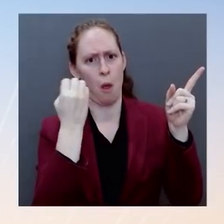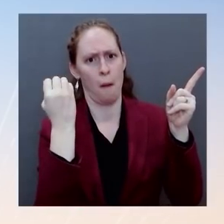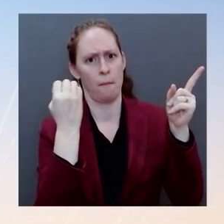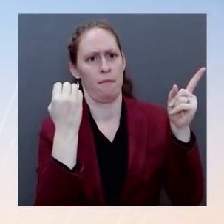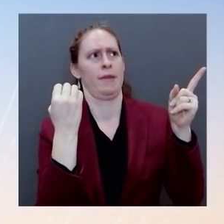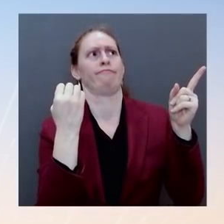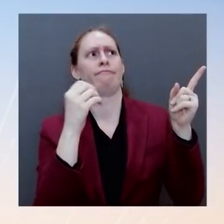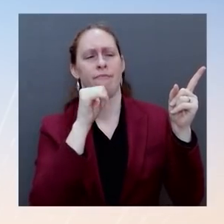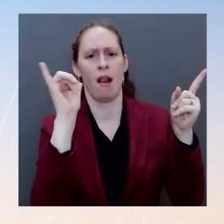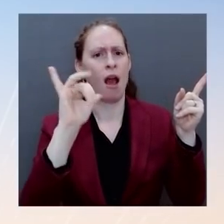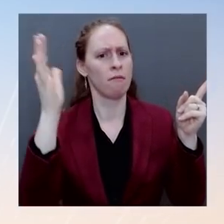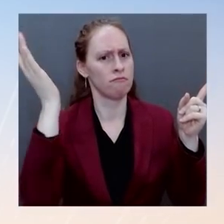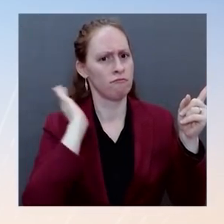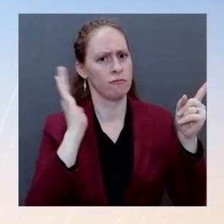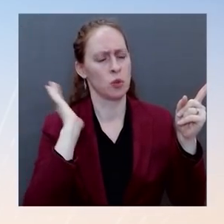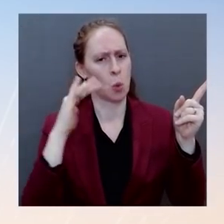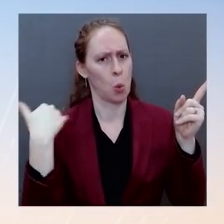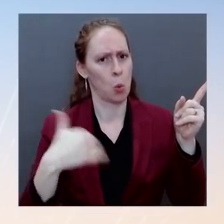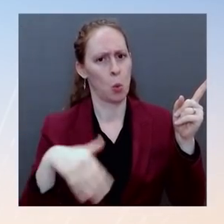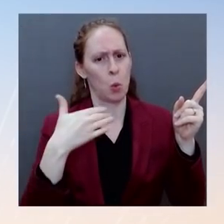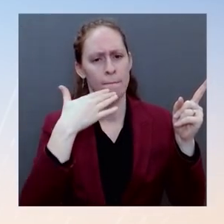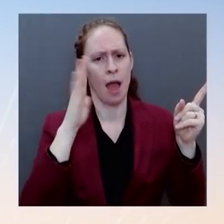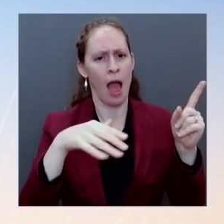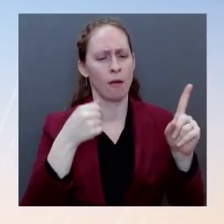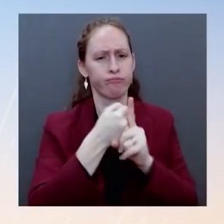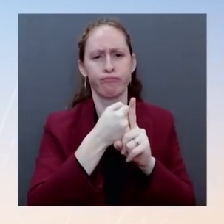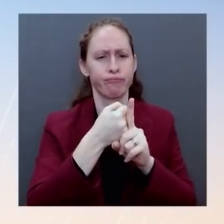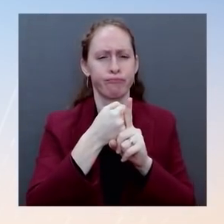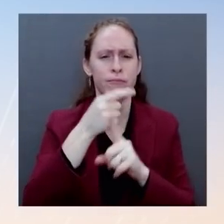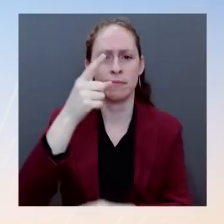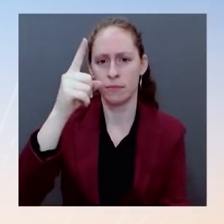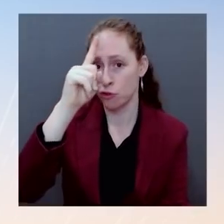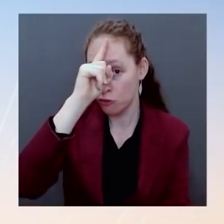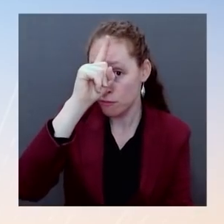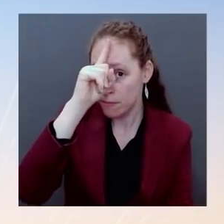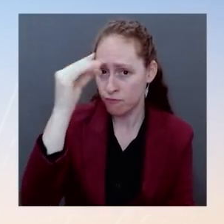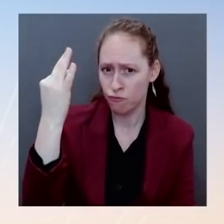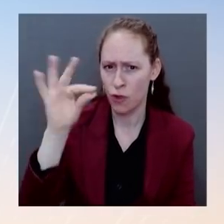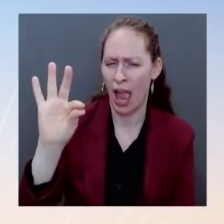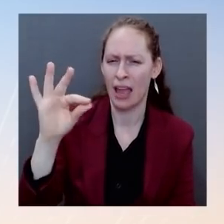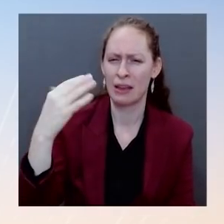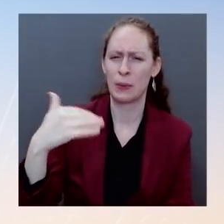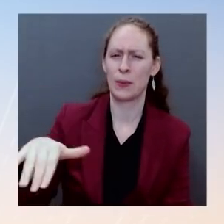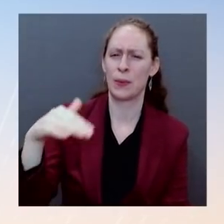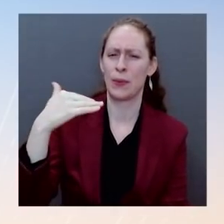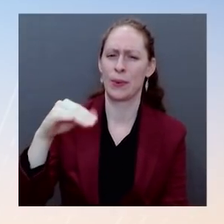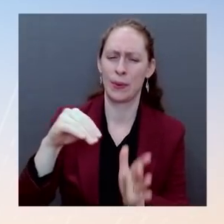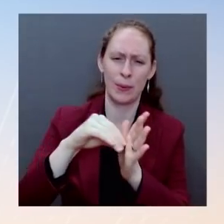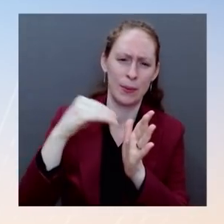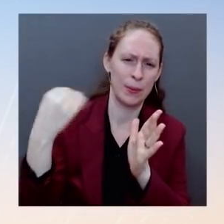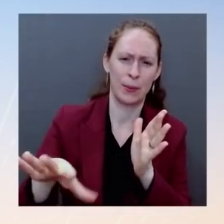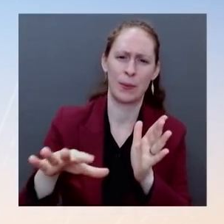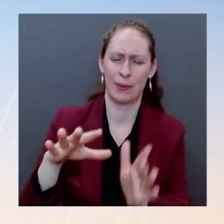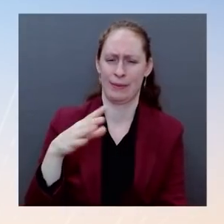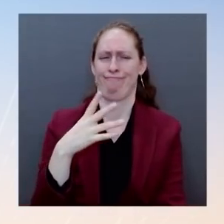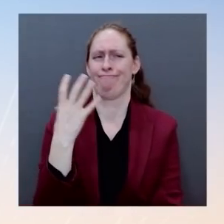And so, while there are differences country by country, this is a global phenomenon and driven by these global issues.